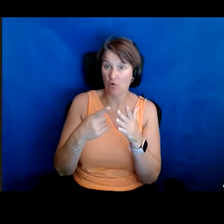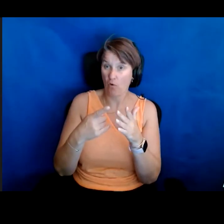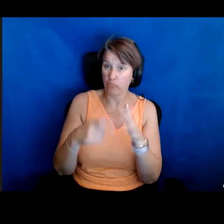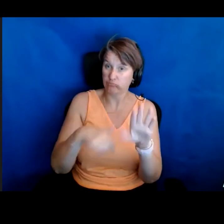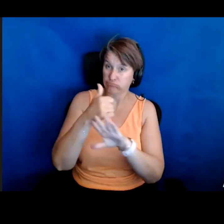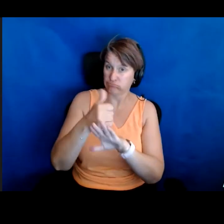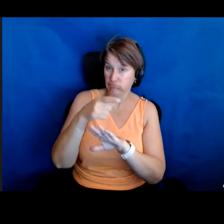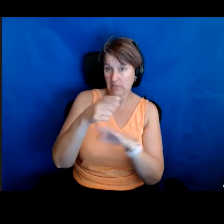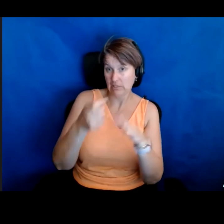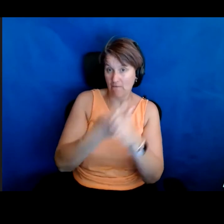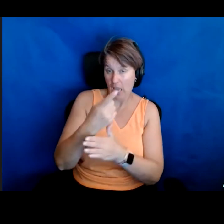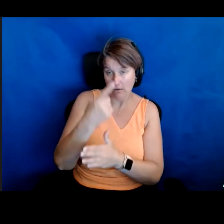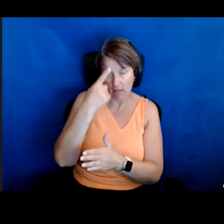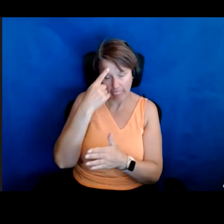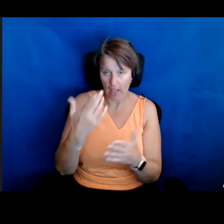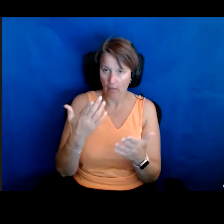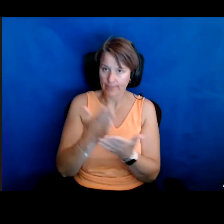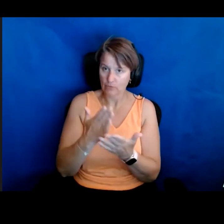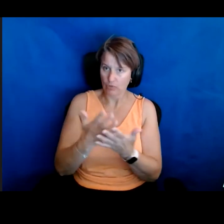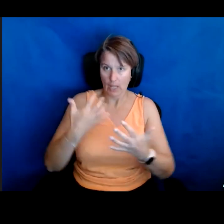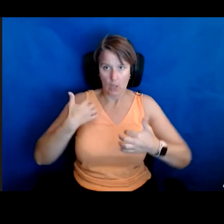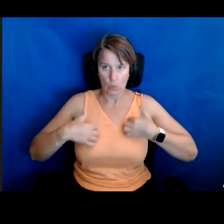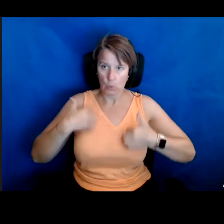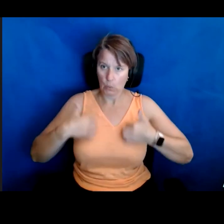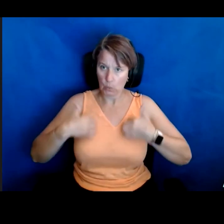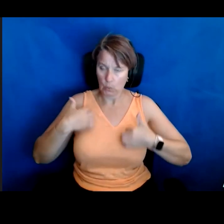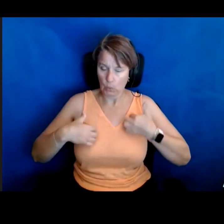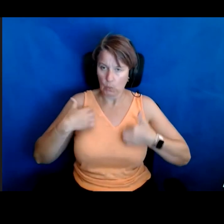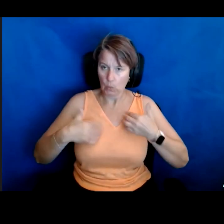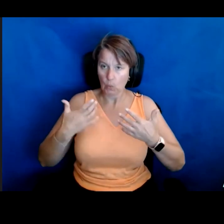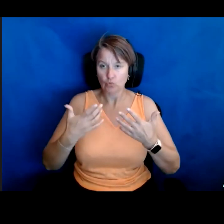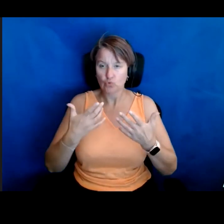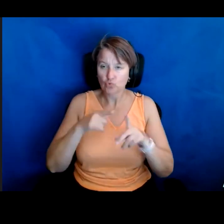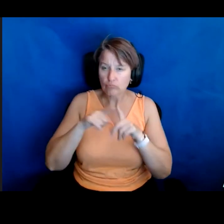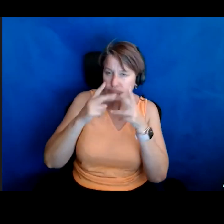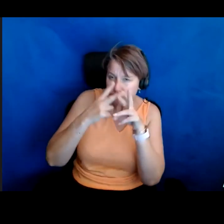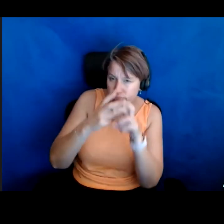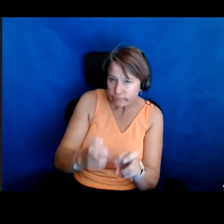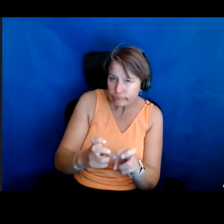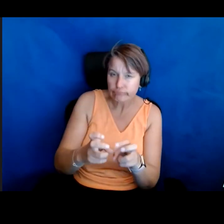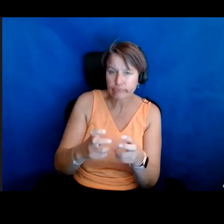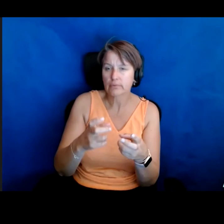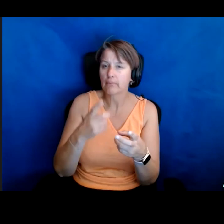I think it's been really interesting to kind of explore this whole entire topic with you of like,